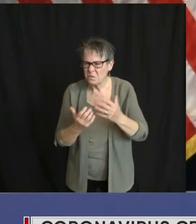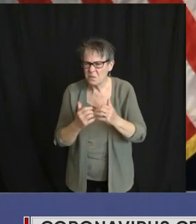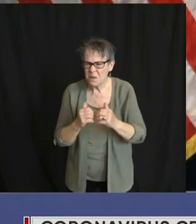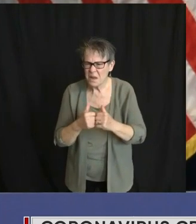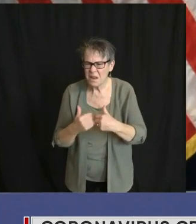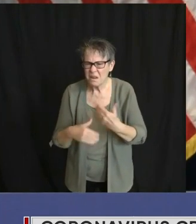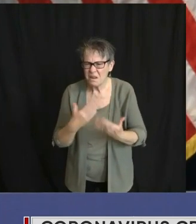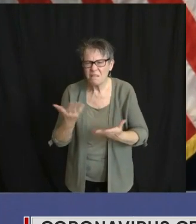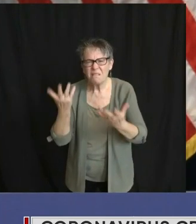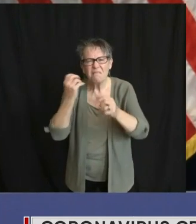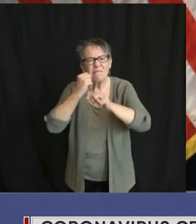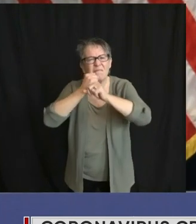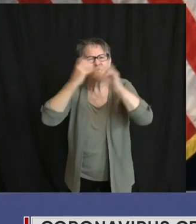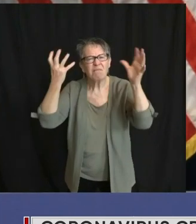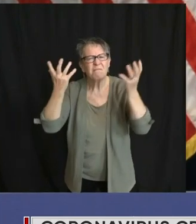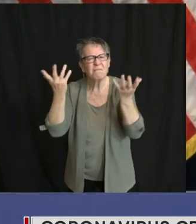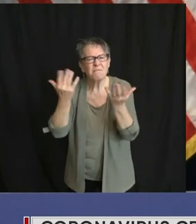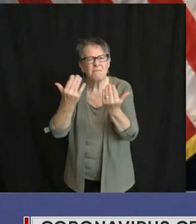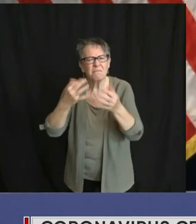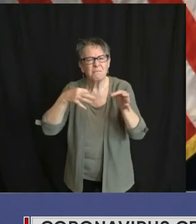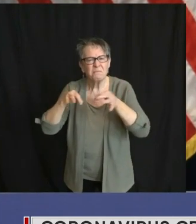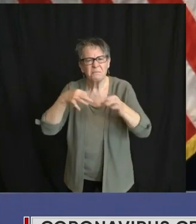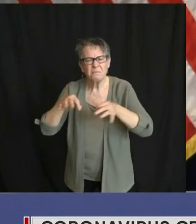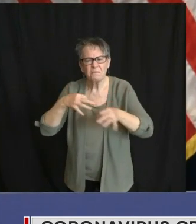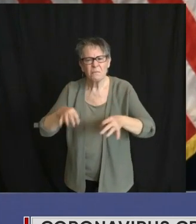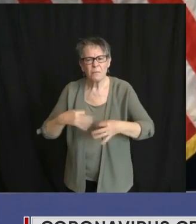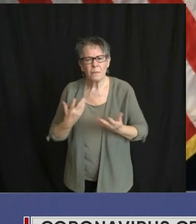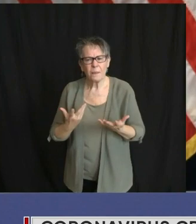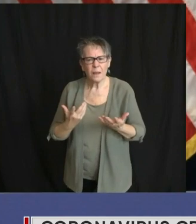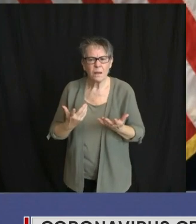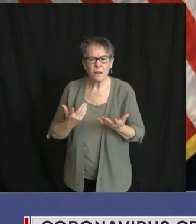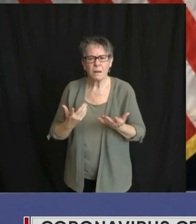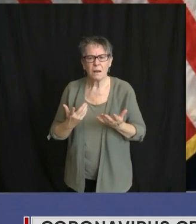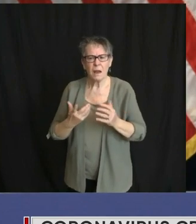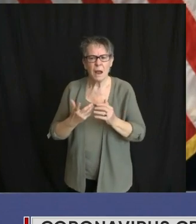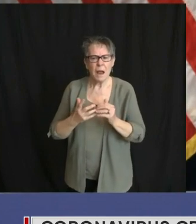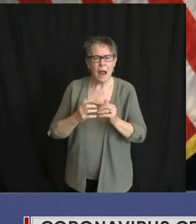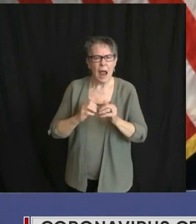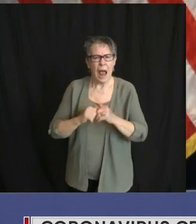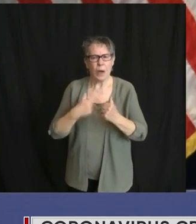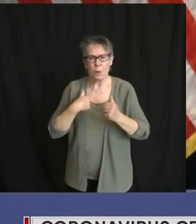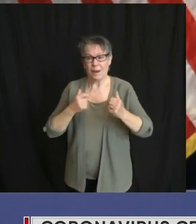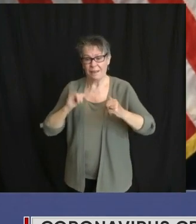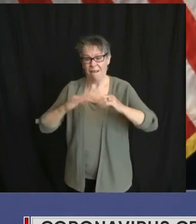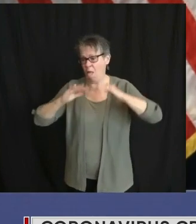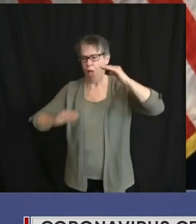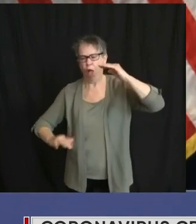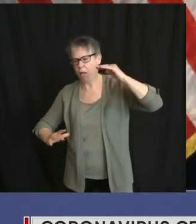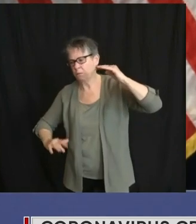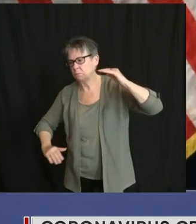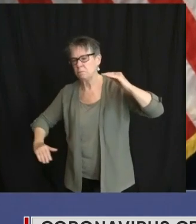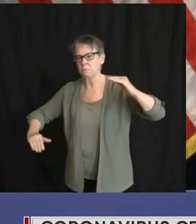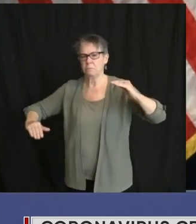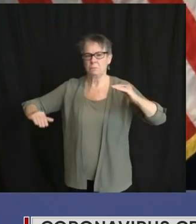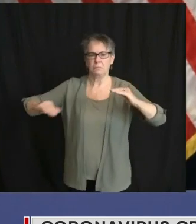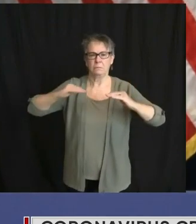HOW WILL YOU DEAL WITH THESE?